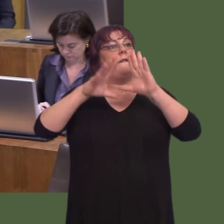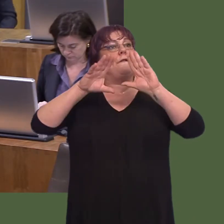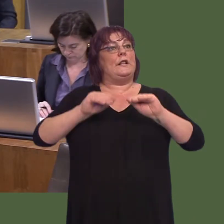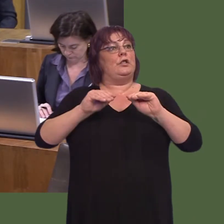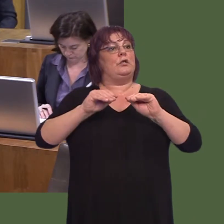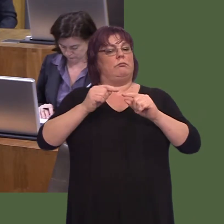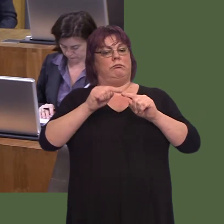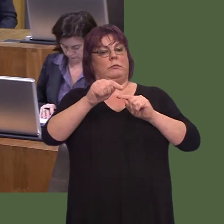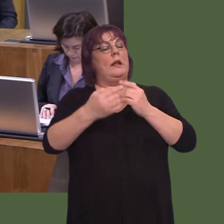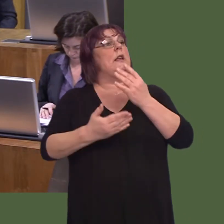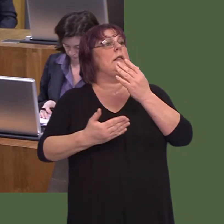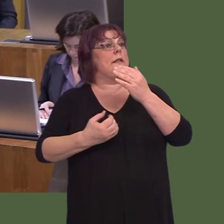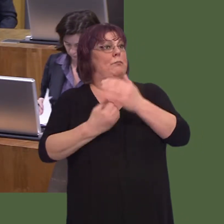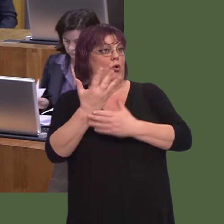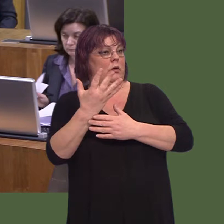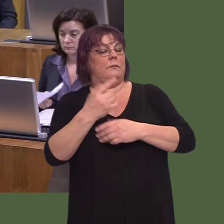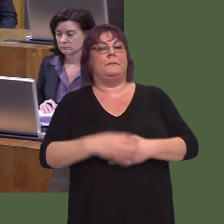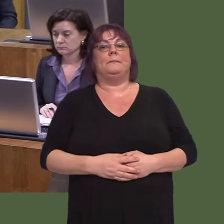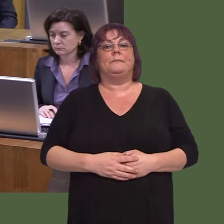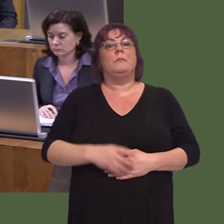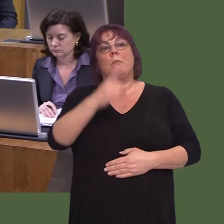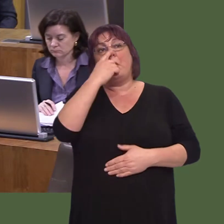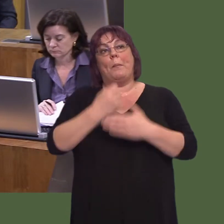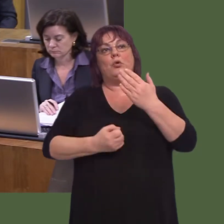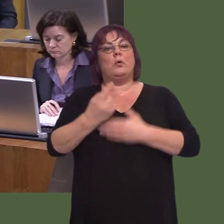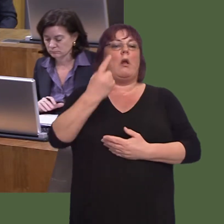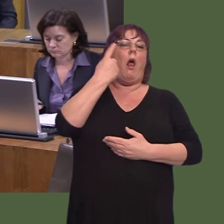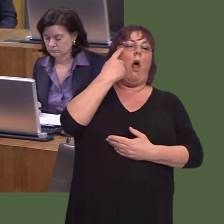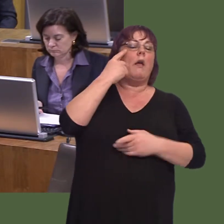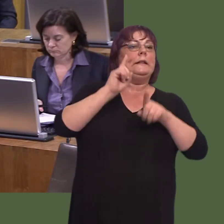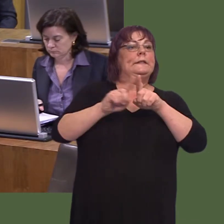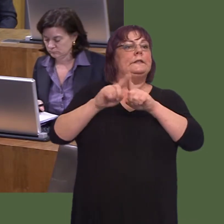opportunity there now to work on new models and to work with Shropdoc itself.